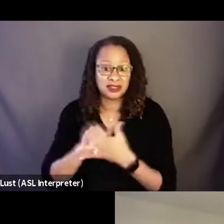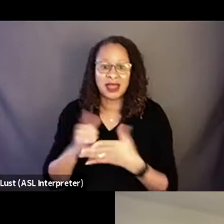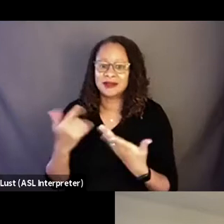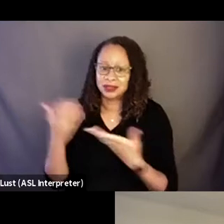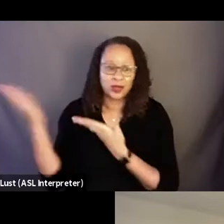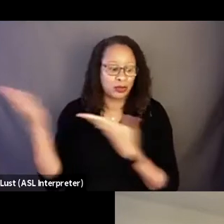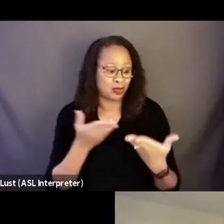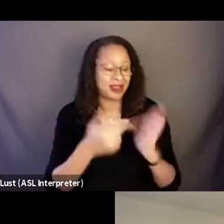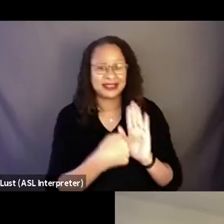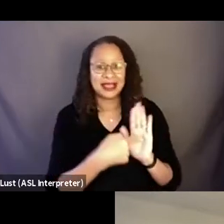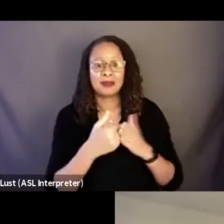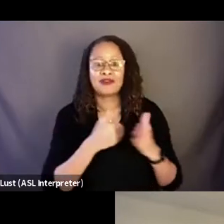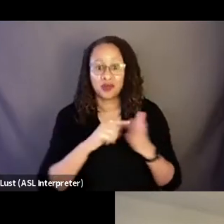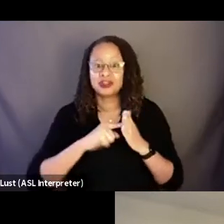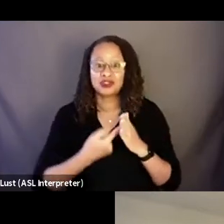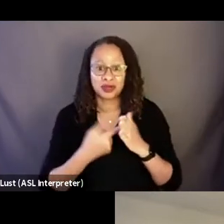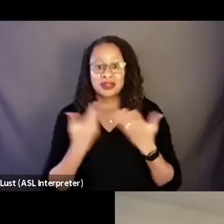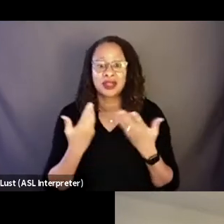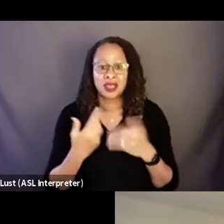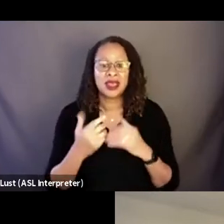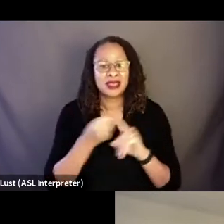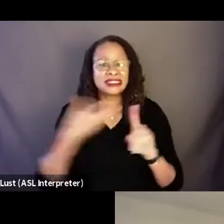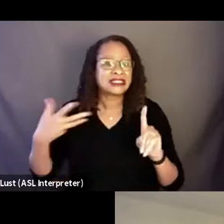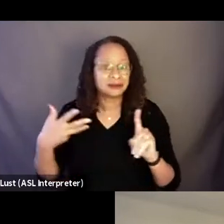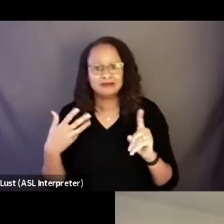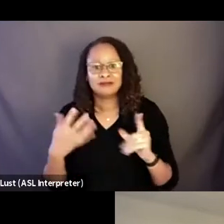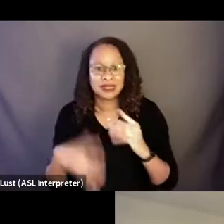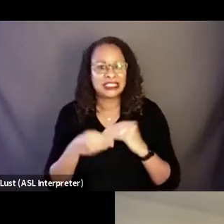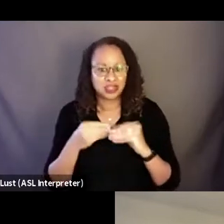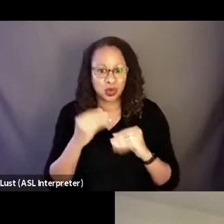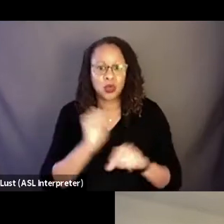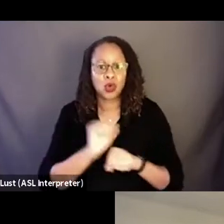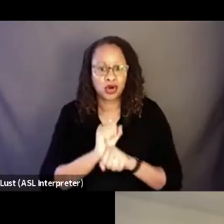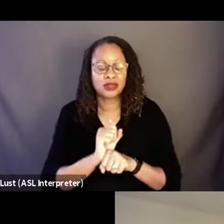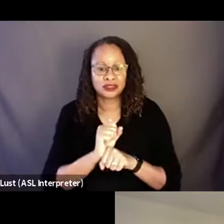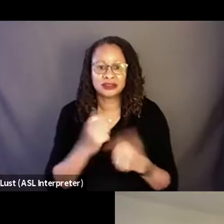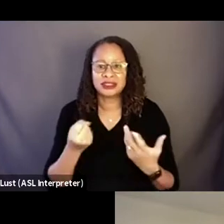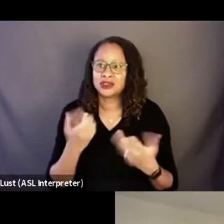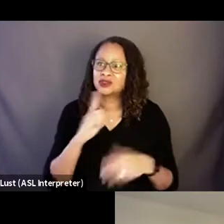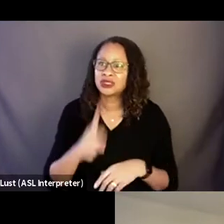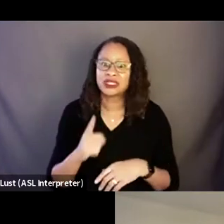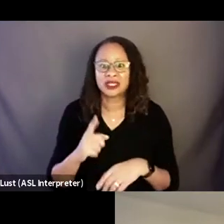before we began the extensive work. Just a kind of a Photoshop sample saying, you know.